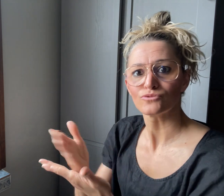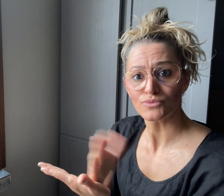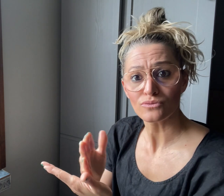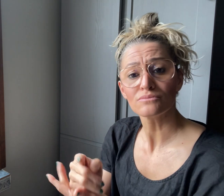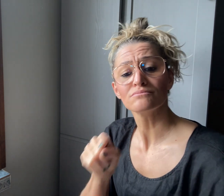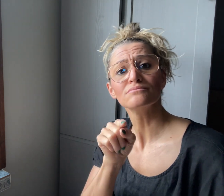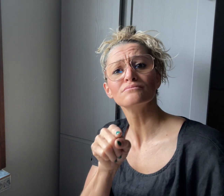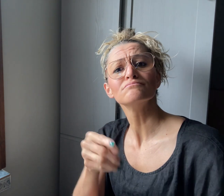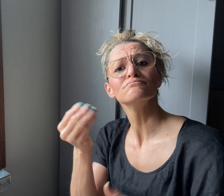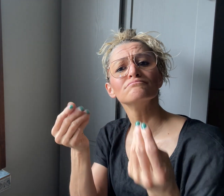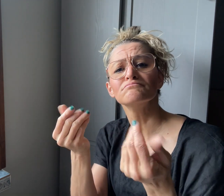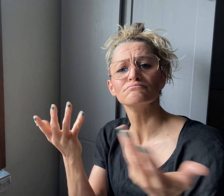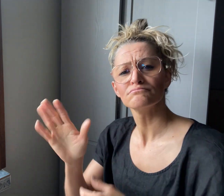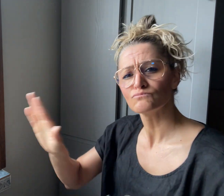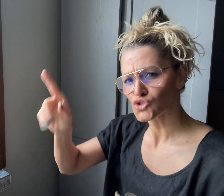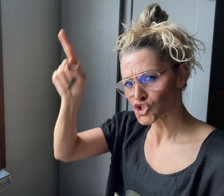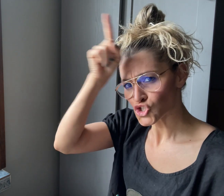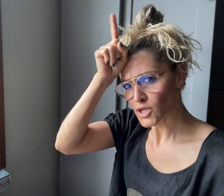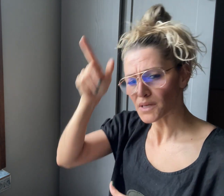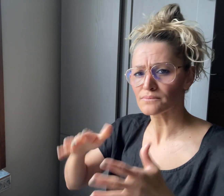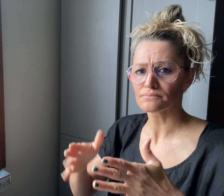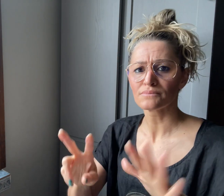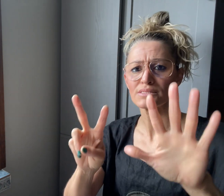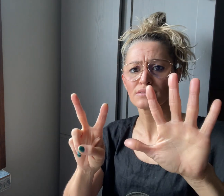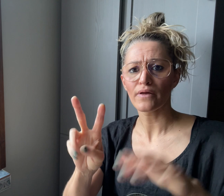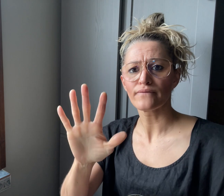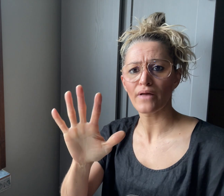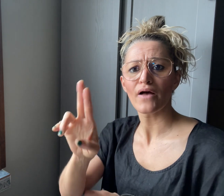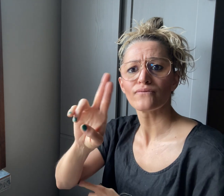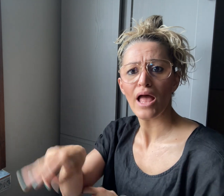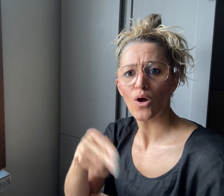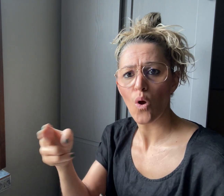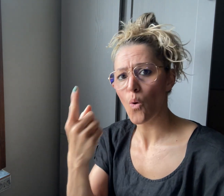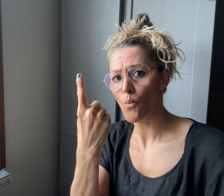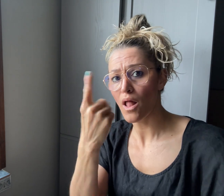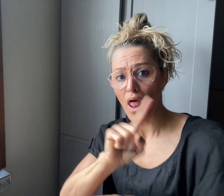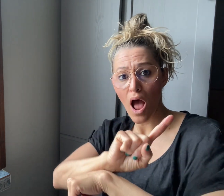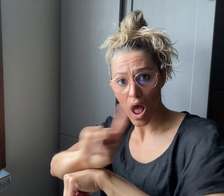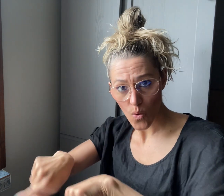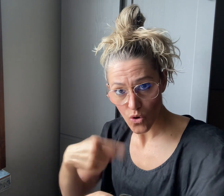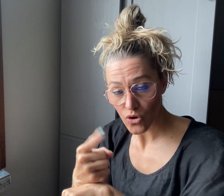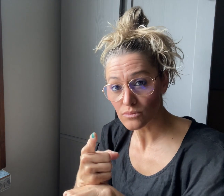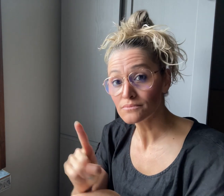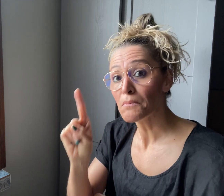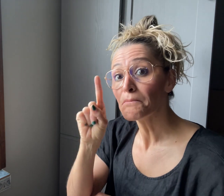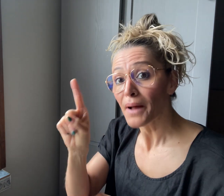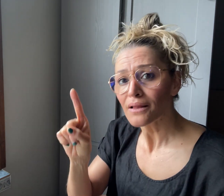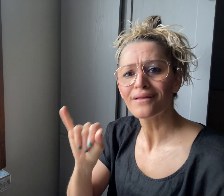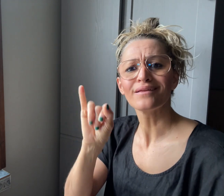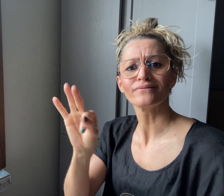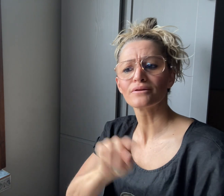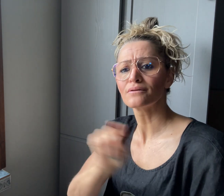and have to be paid for by the Deaf person themselves